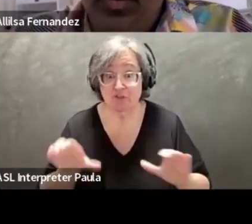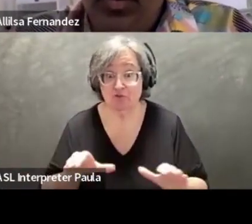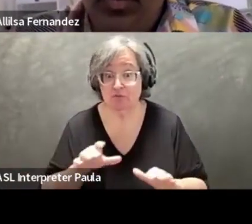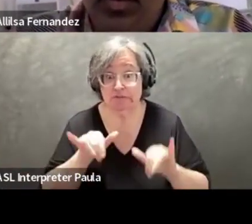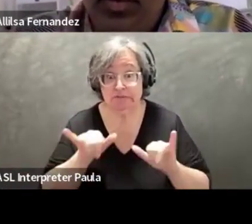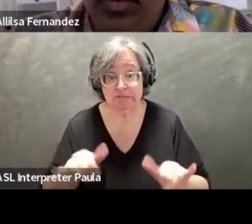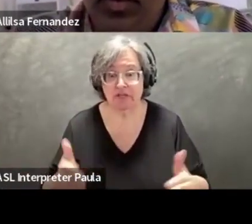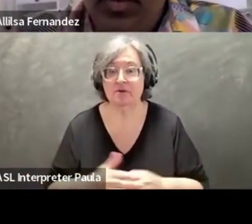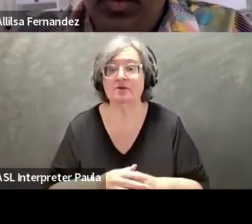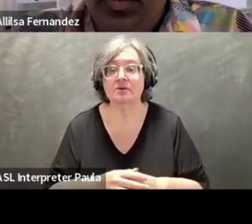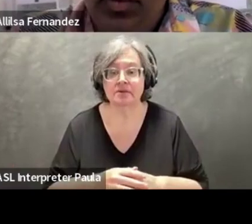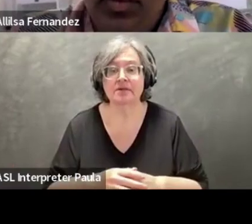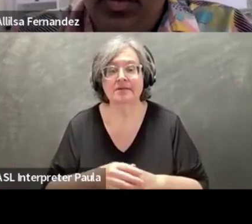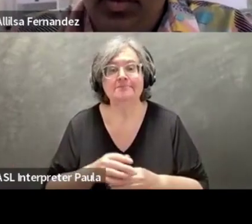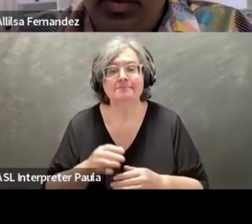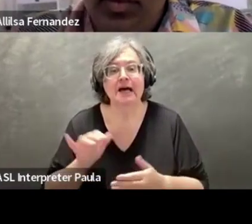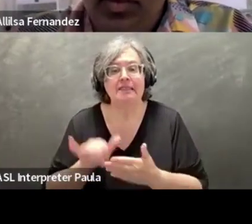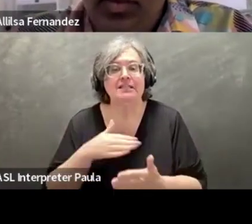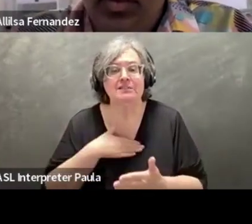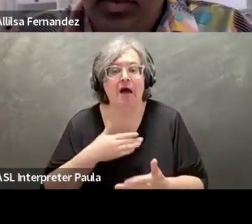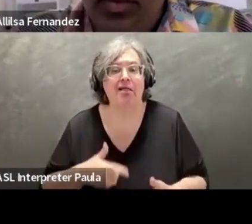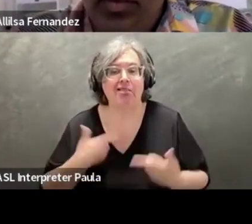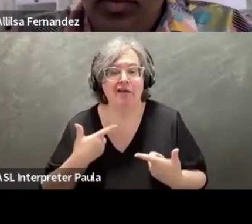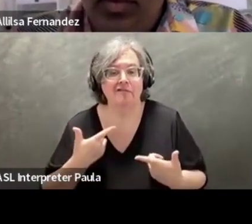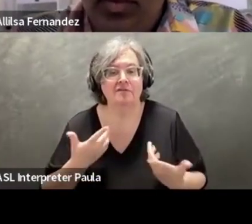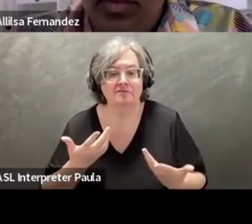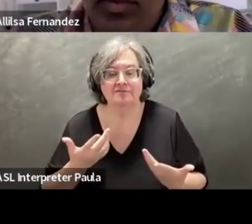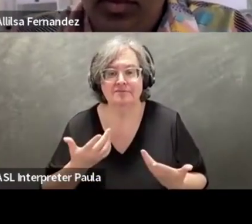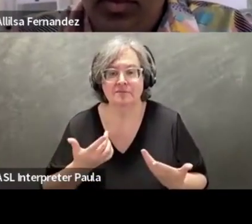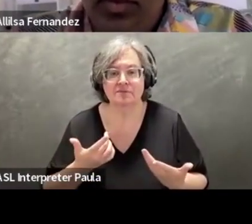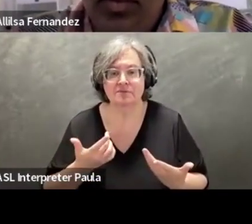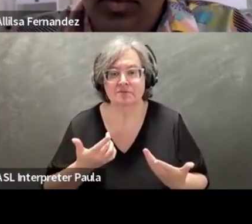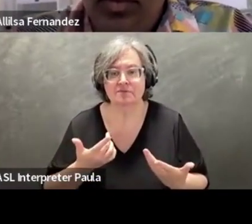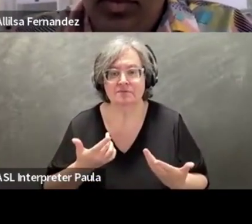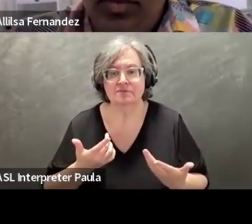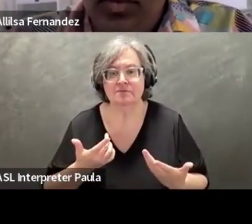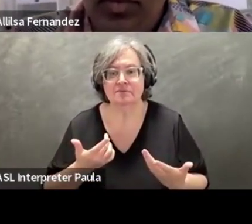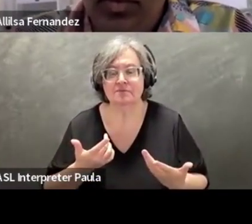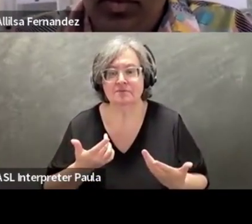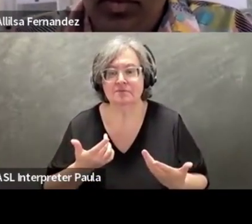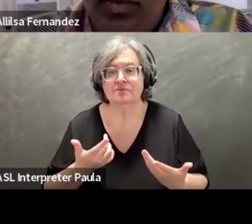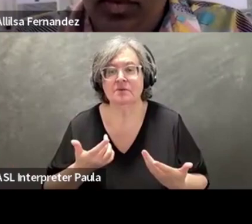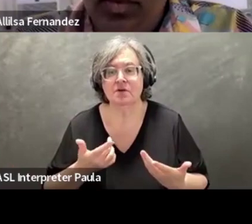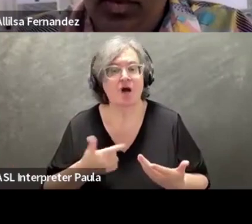was like, that's just the makeup of my life. You know, I never I wasn't born with a towel to throw in. You know, it was like